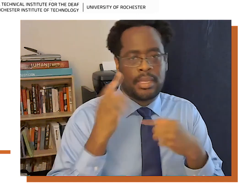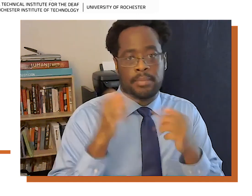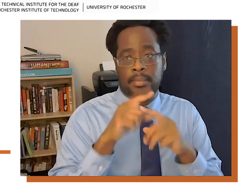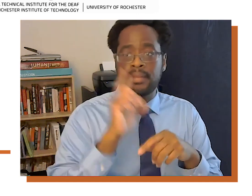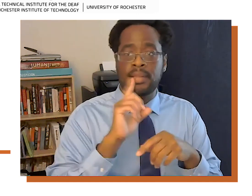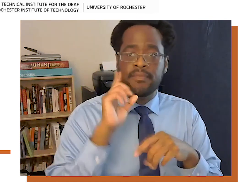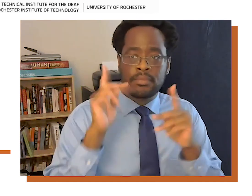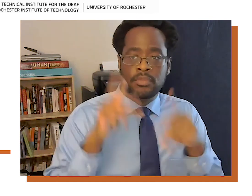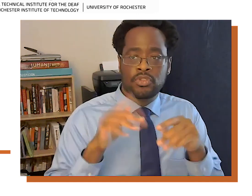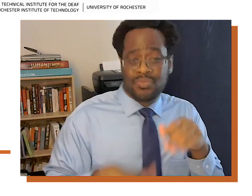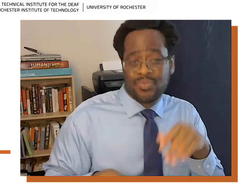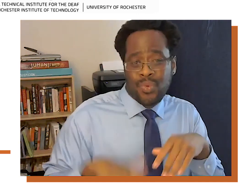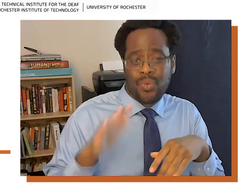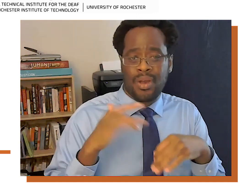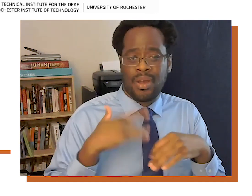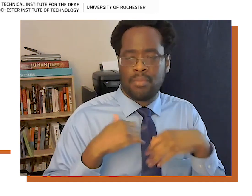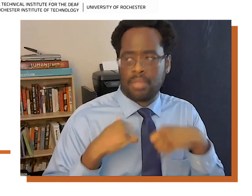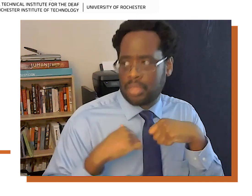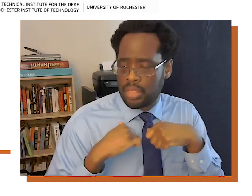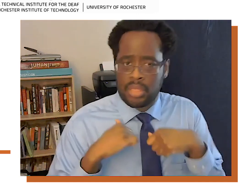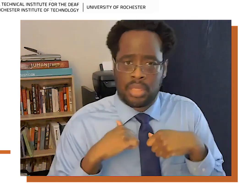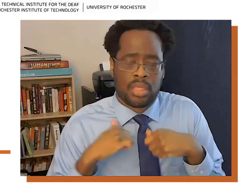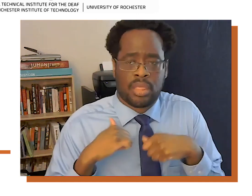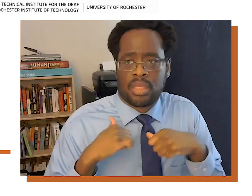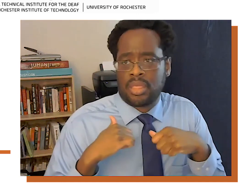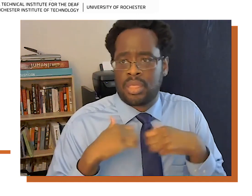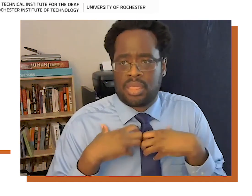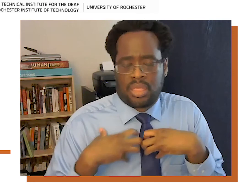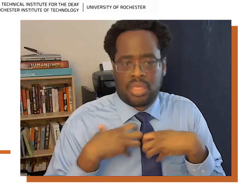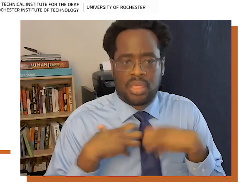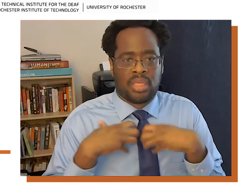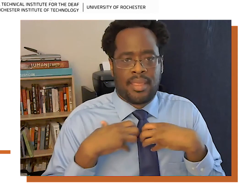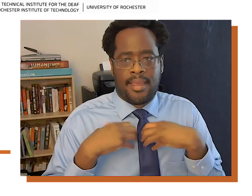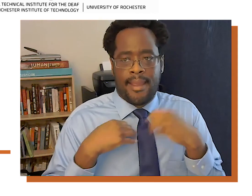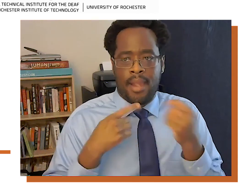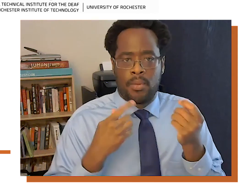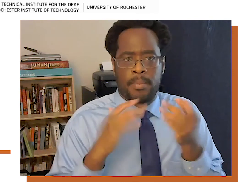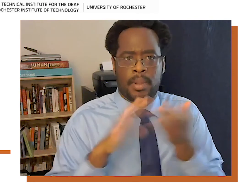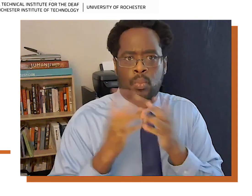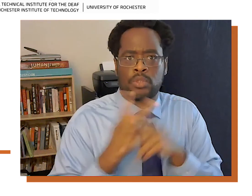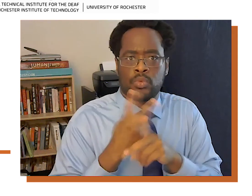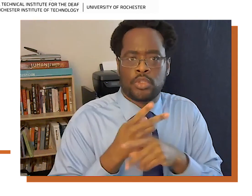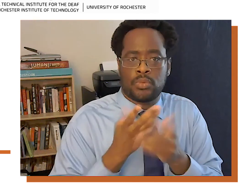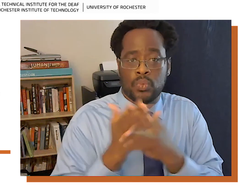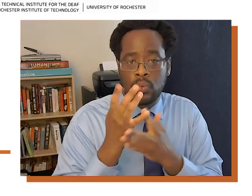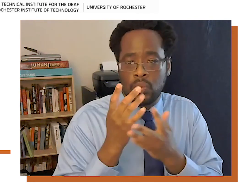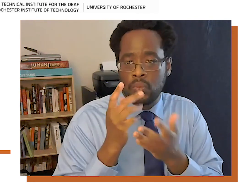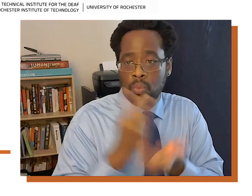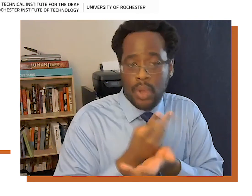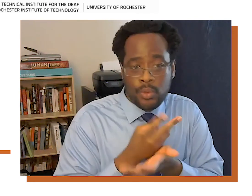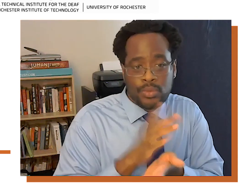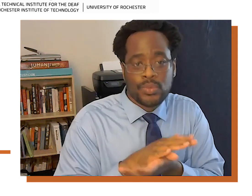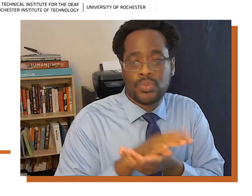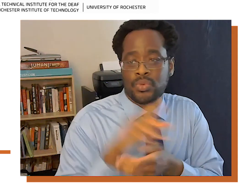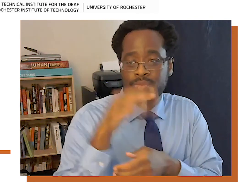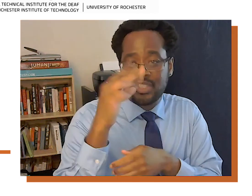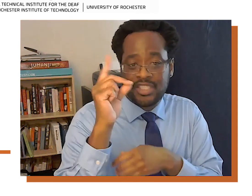Me particularly-- as a Black Deaf man growing up feeling insecure and unsure of who I was,